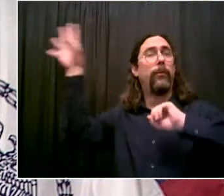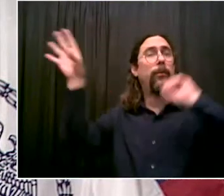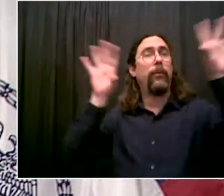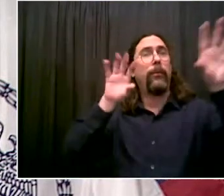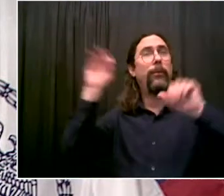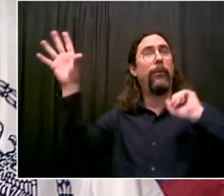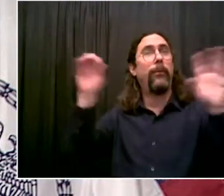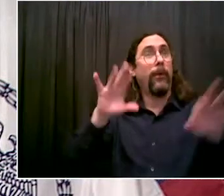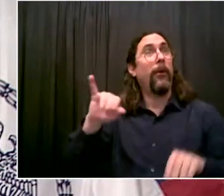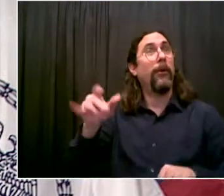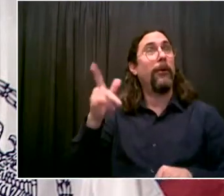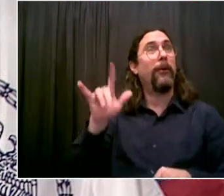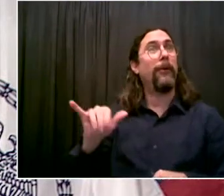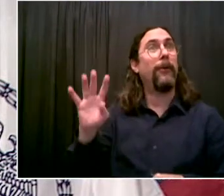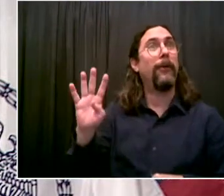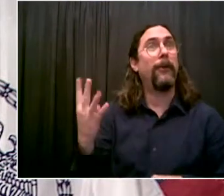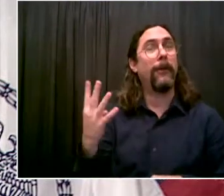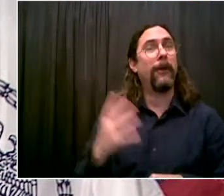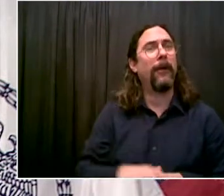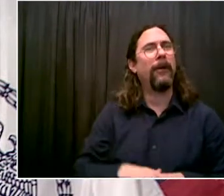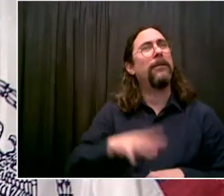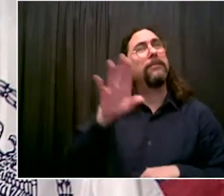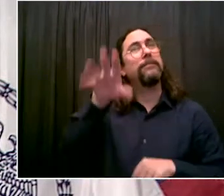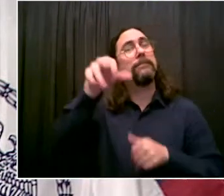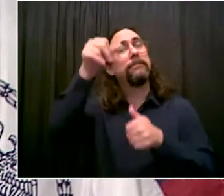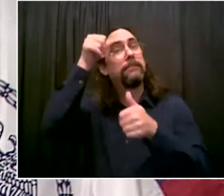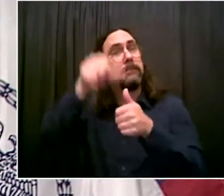ABOUT REALLY